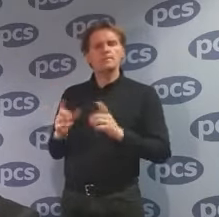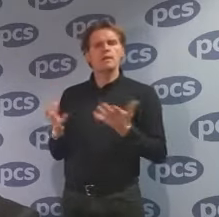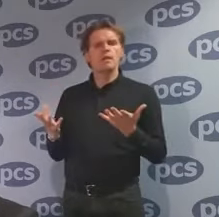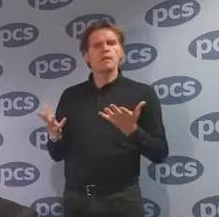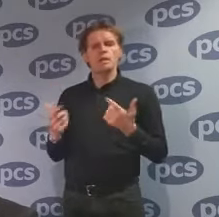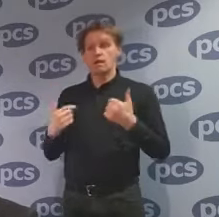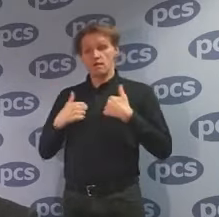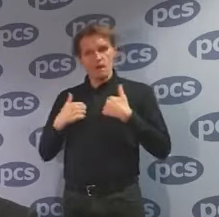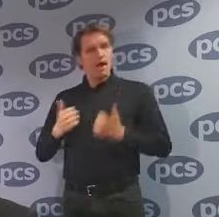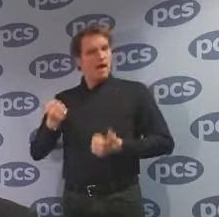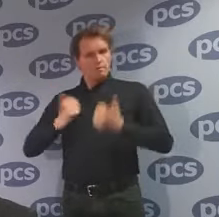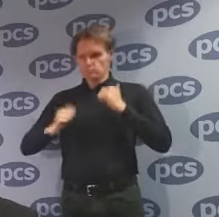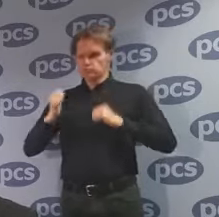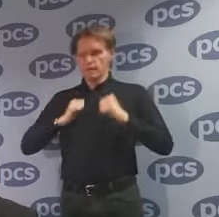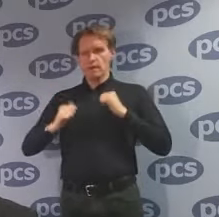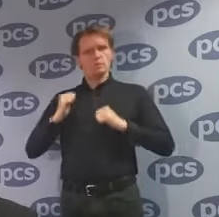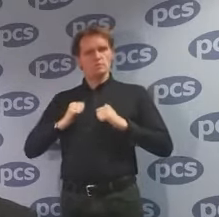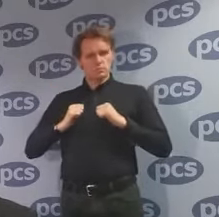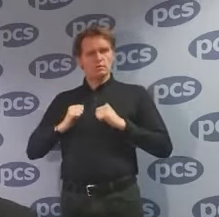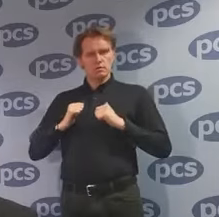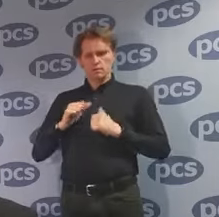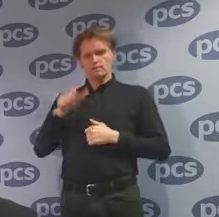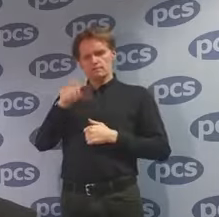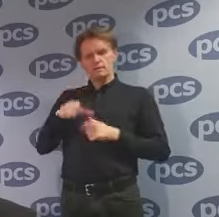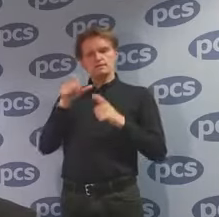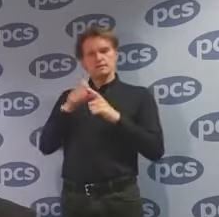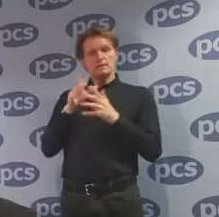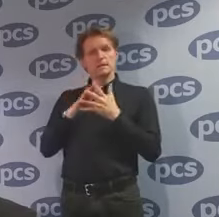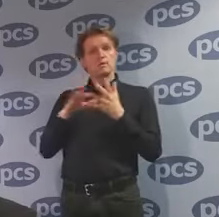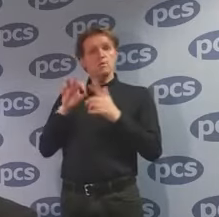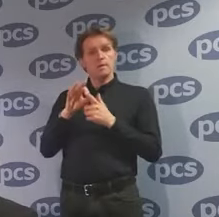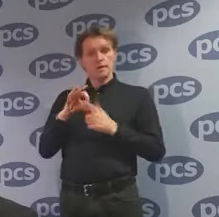role that our members are played in DWP and our reps and the GEC and I hope we